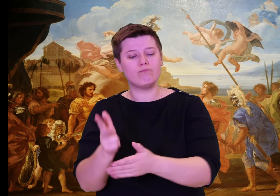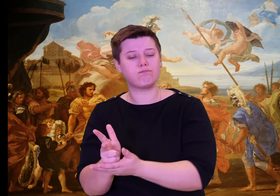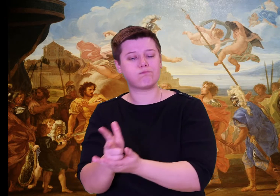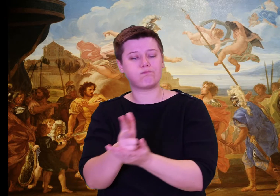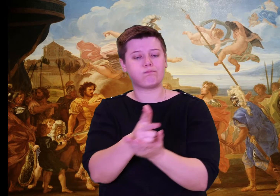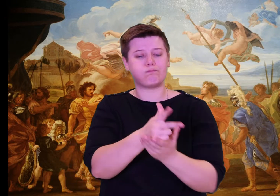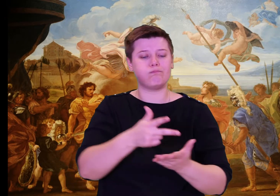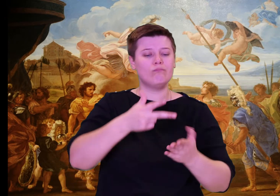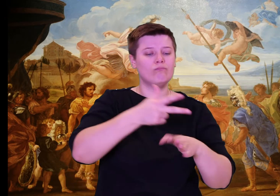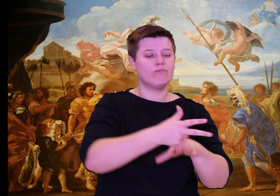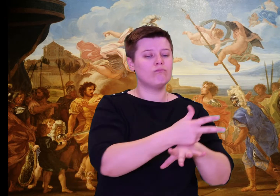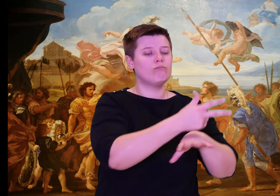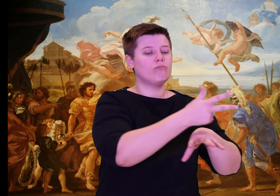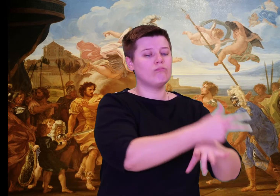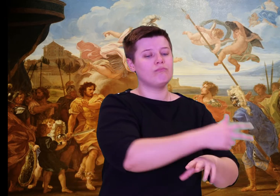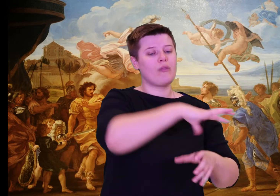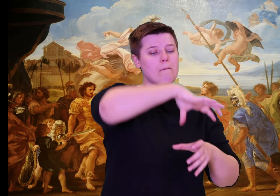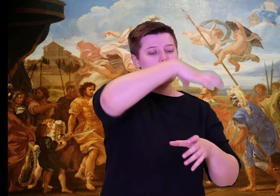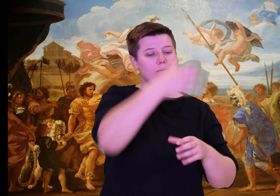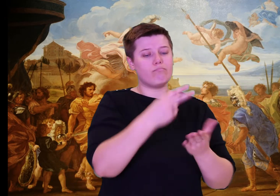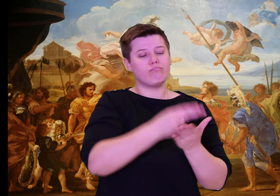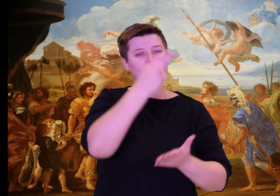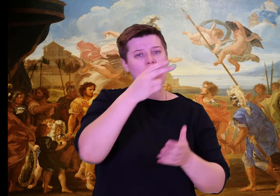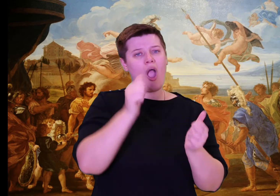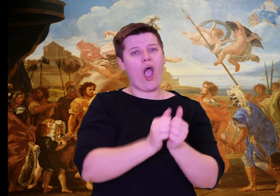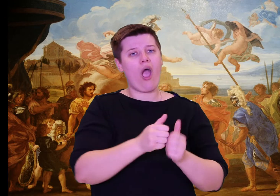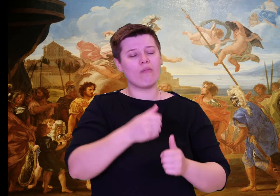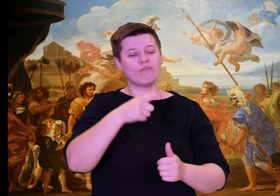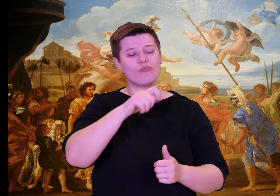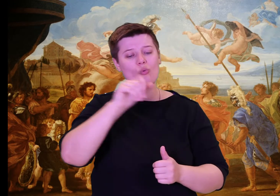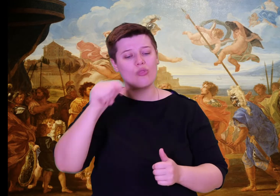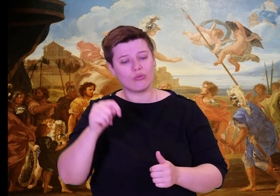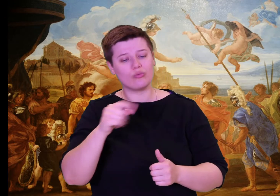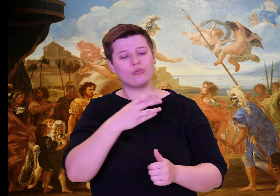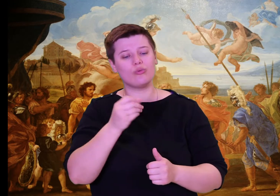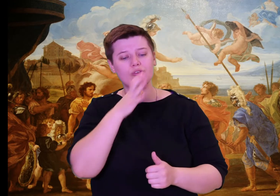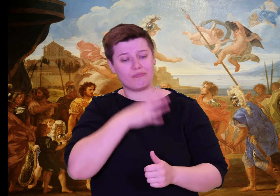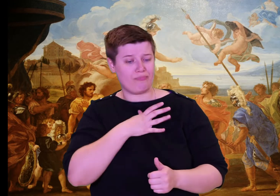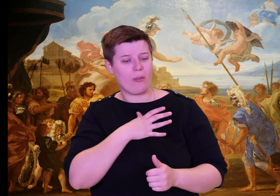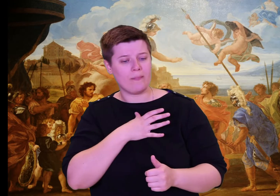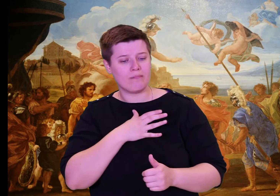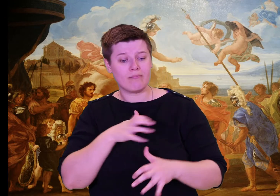We slept that eerie night with hearts intent on hatred against each other--